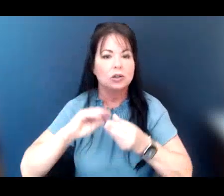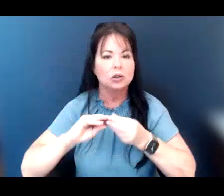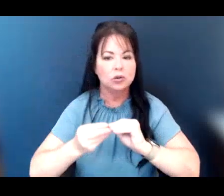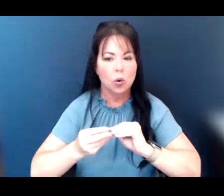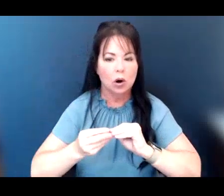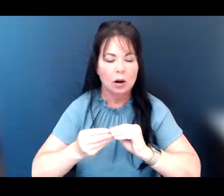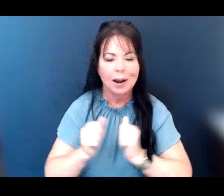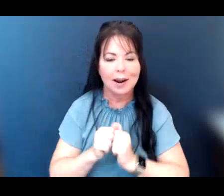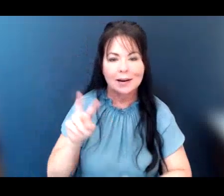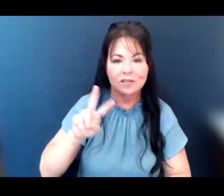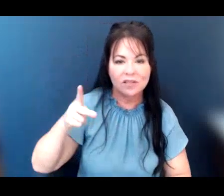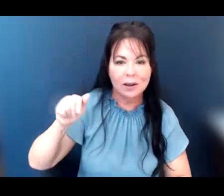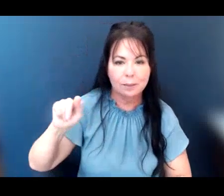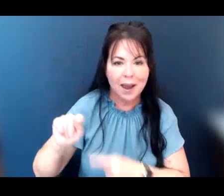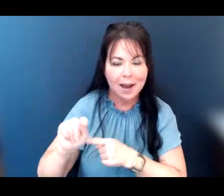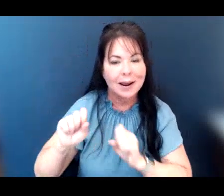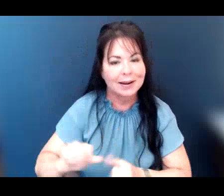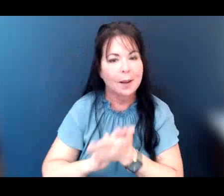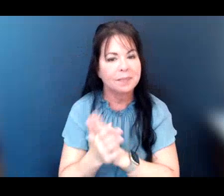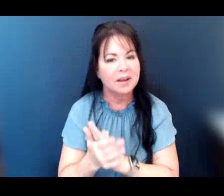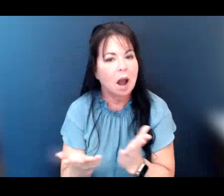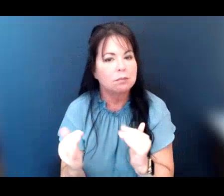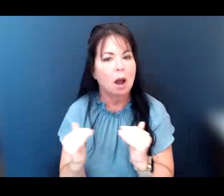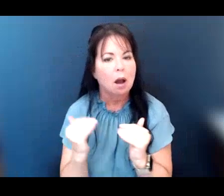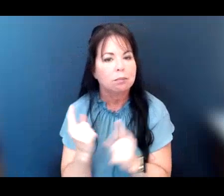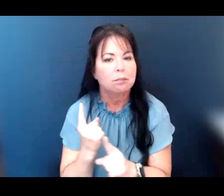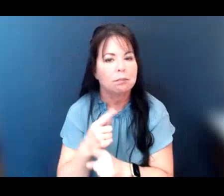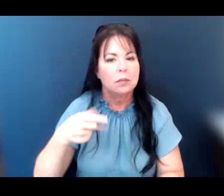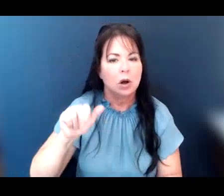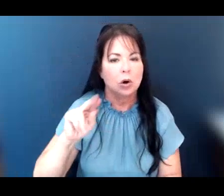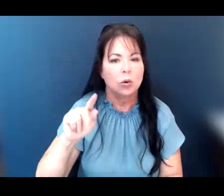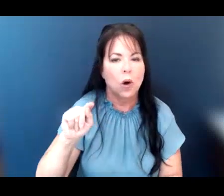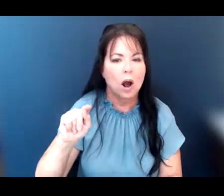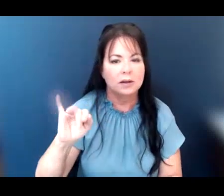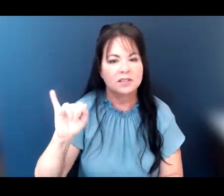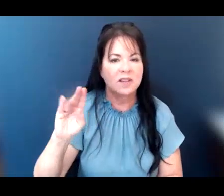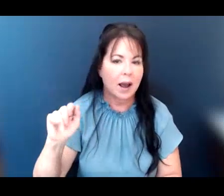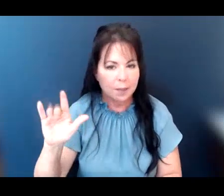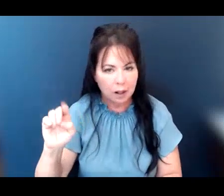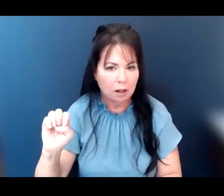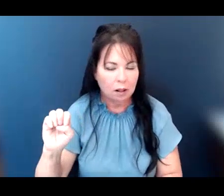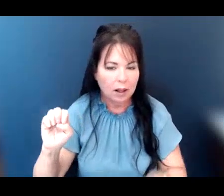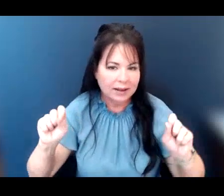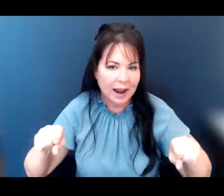For example, a vendor might have a lot more partially support compared to another vendor. But in their partially support, they